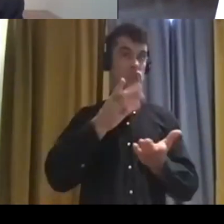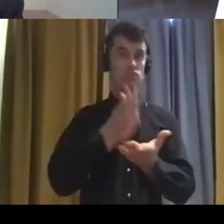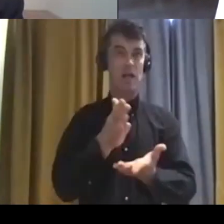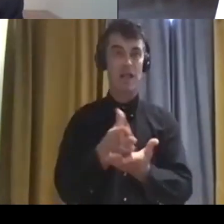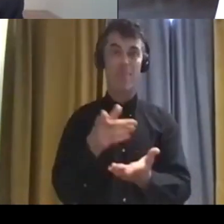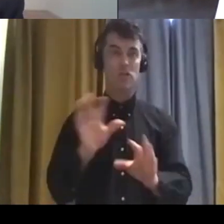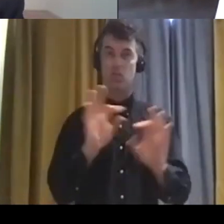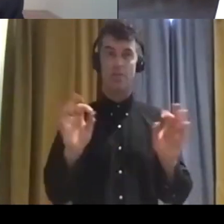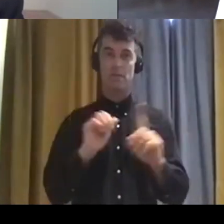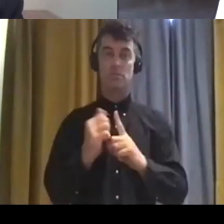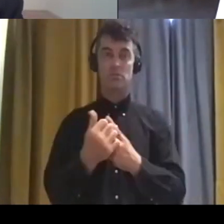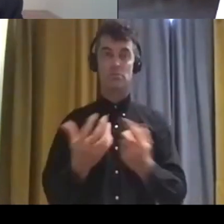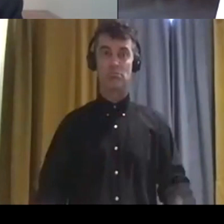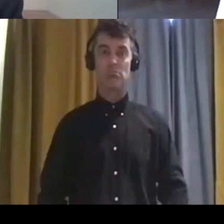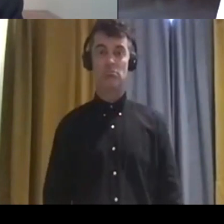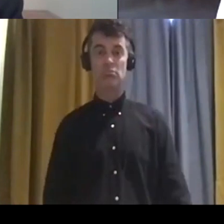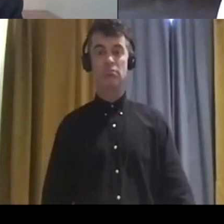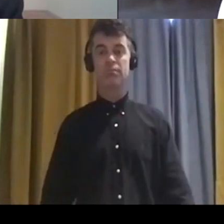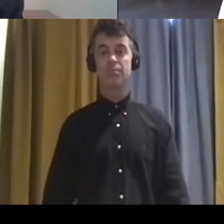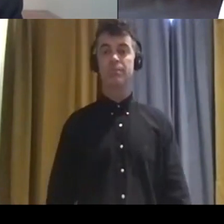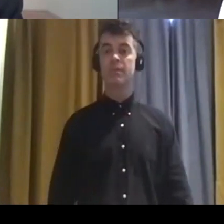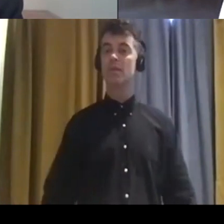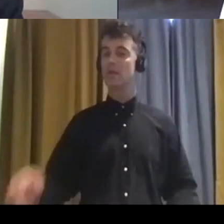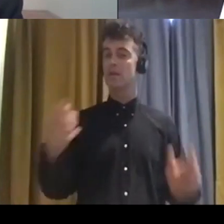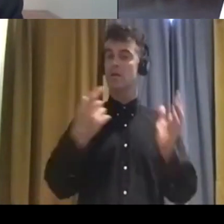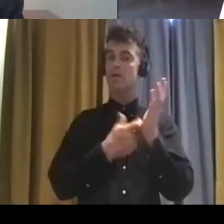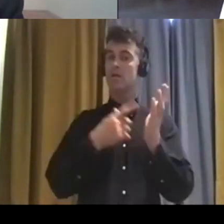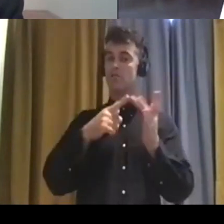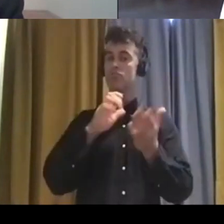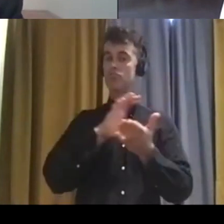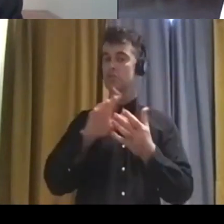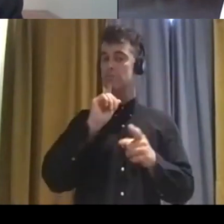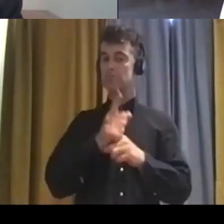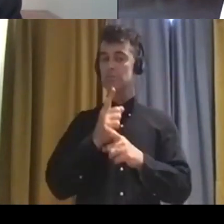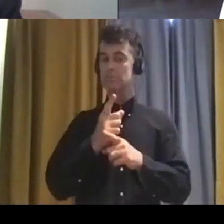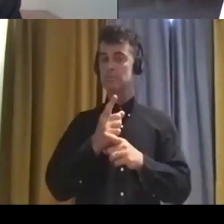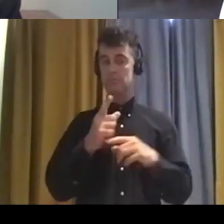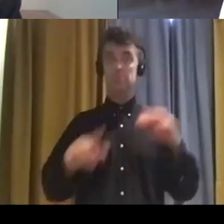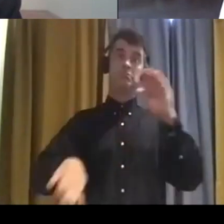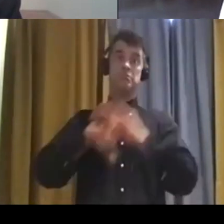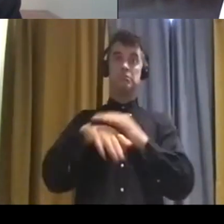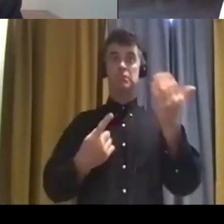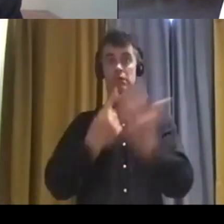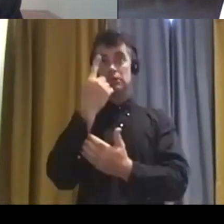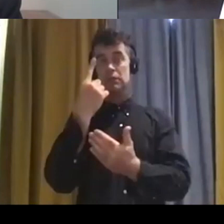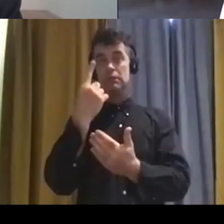not the case. As Rich mentioned there's an absolute opportunity from a business perspective